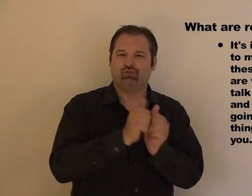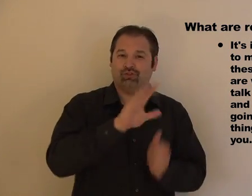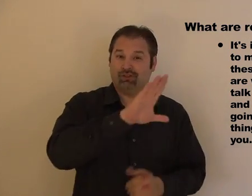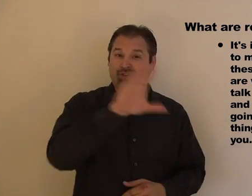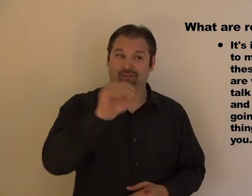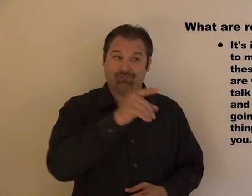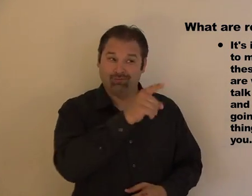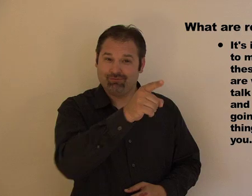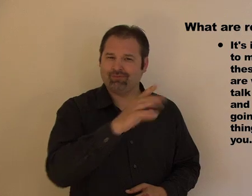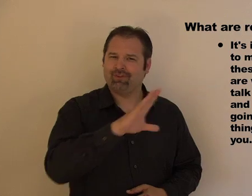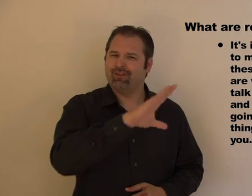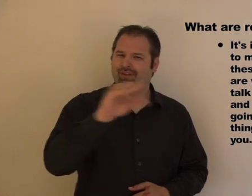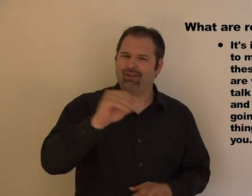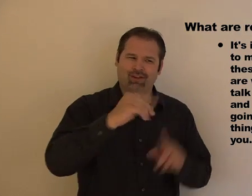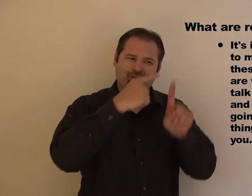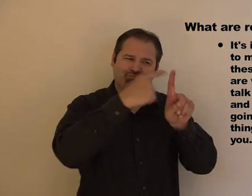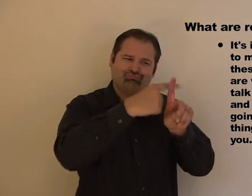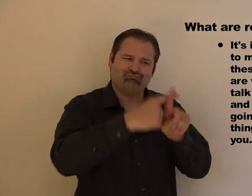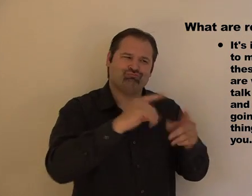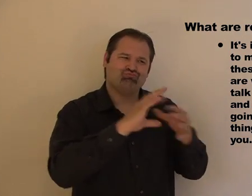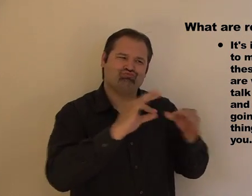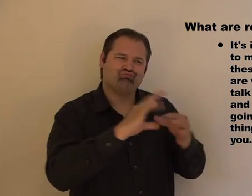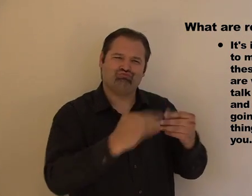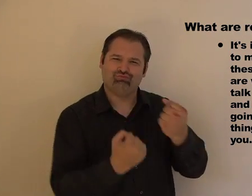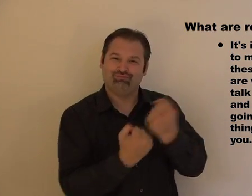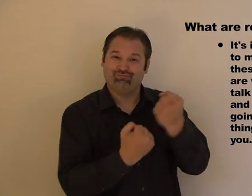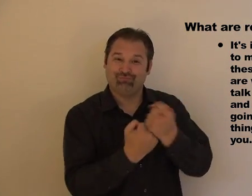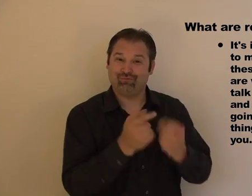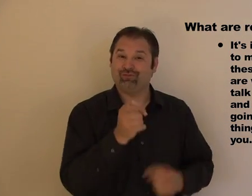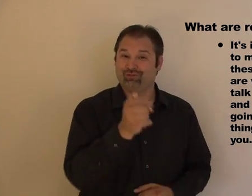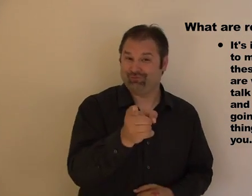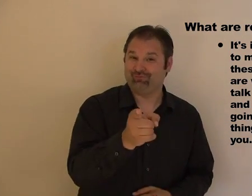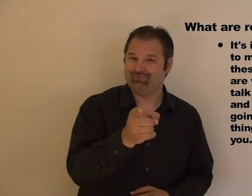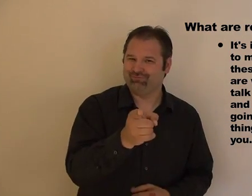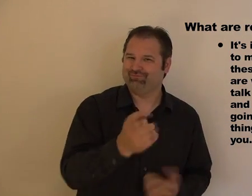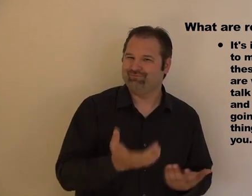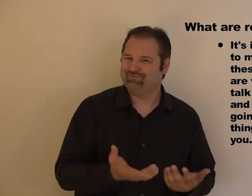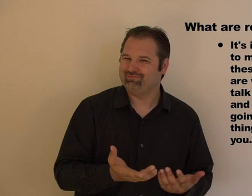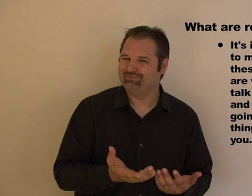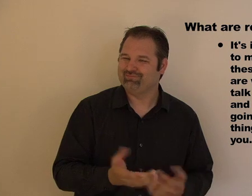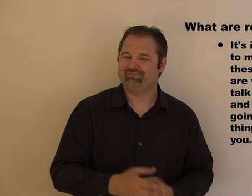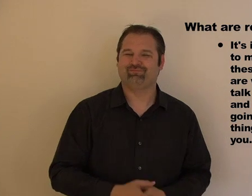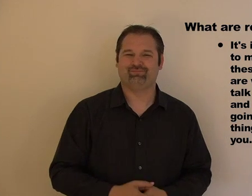If you ask someone to be a reference and then are not sure if they are going to say good